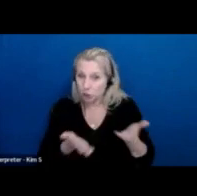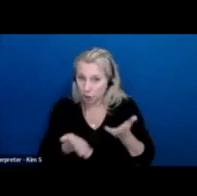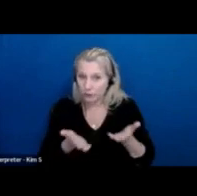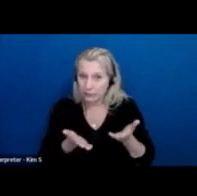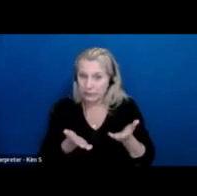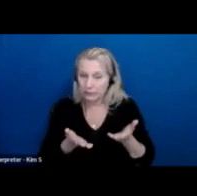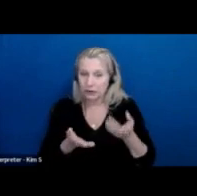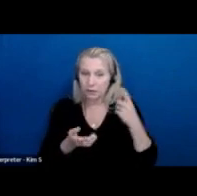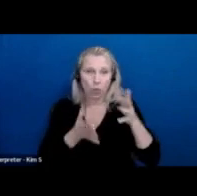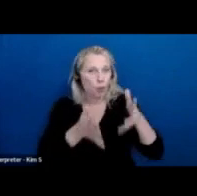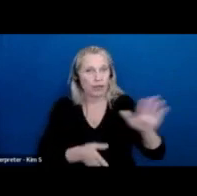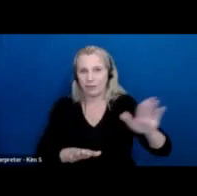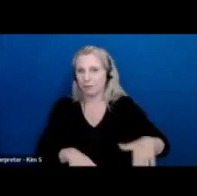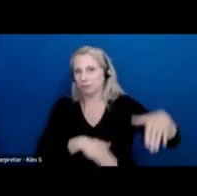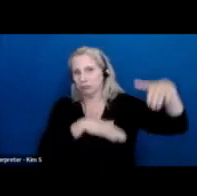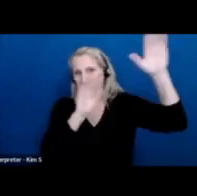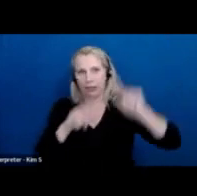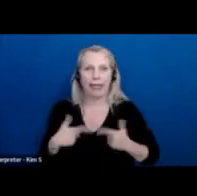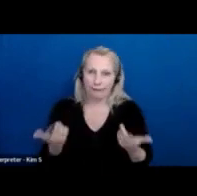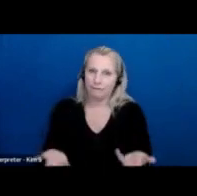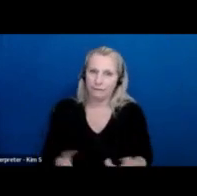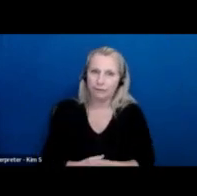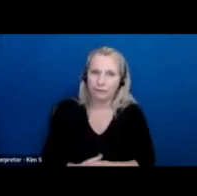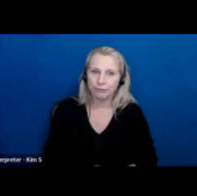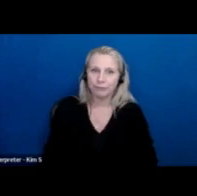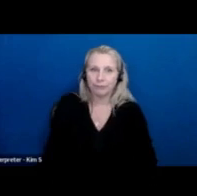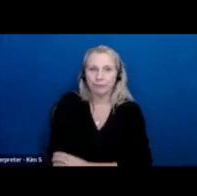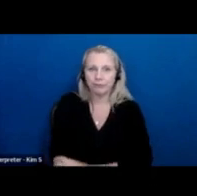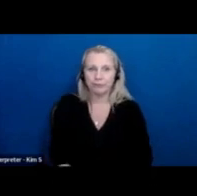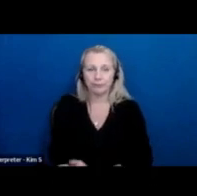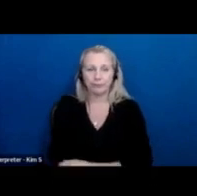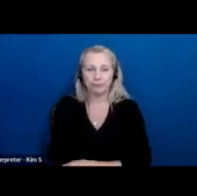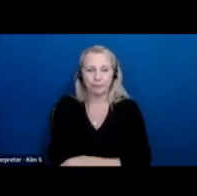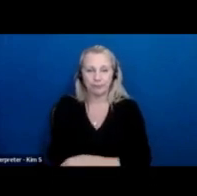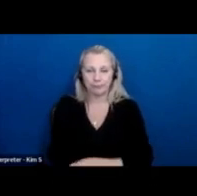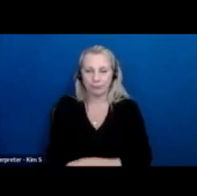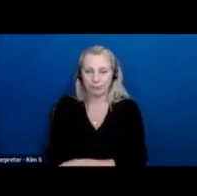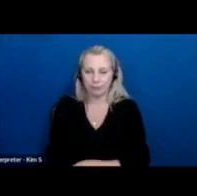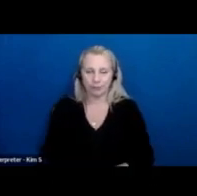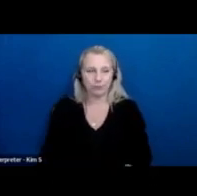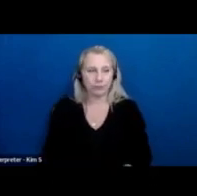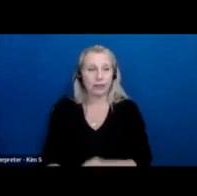the rest of their lives. So family professional